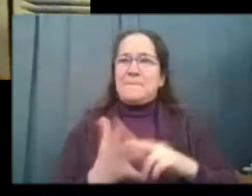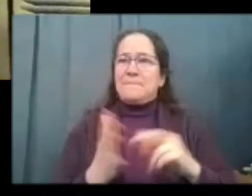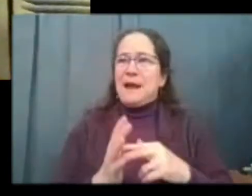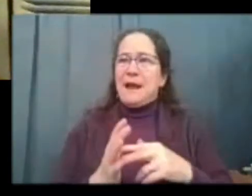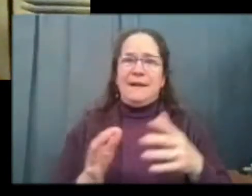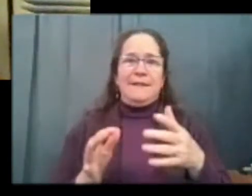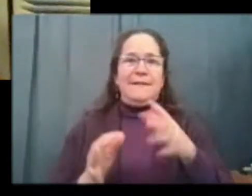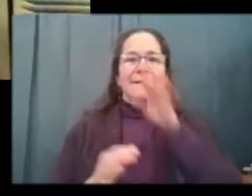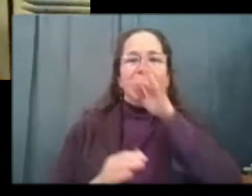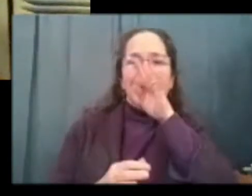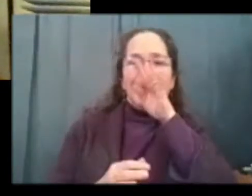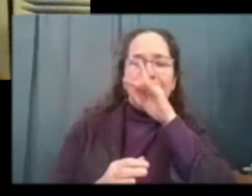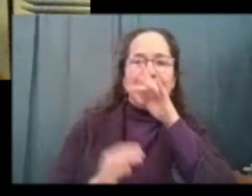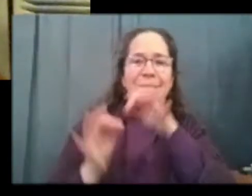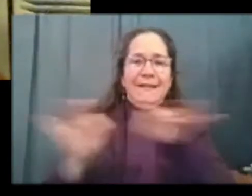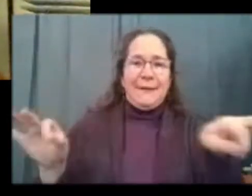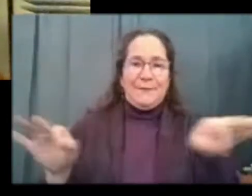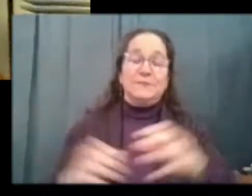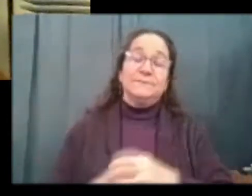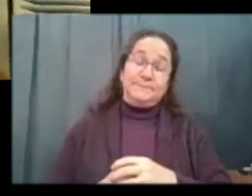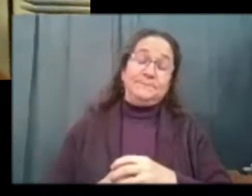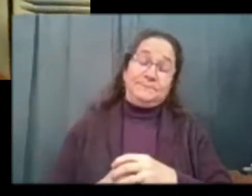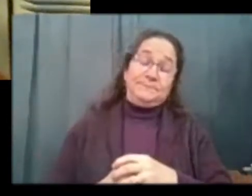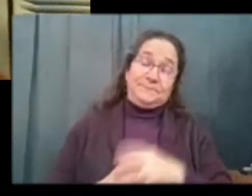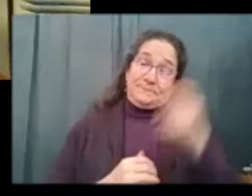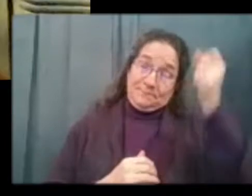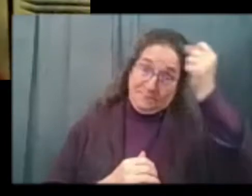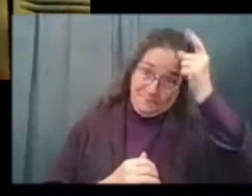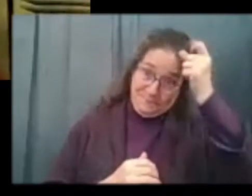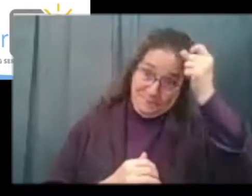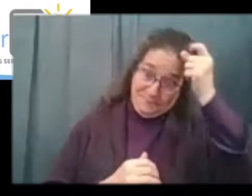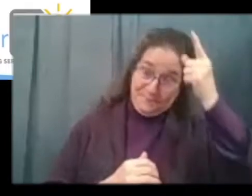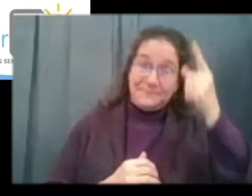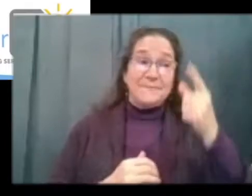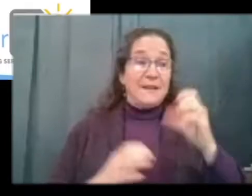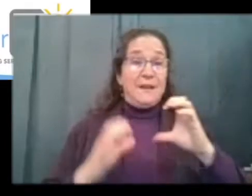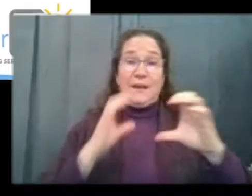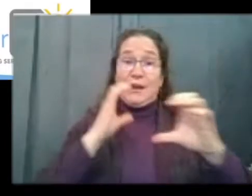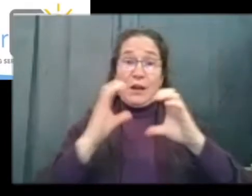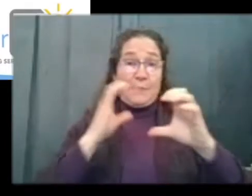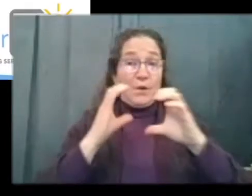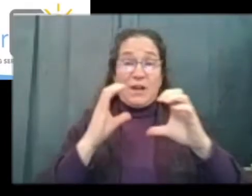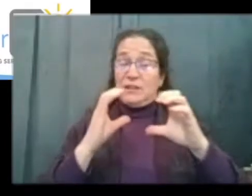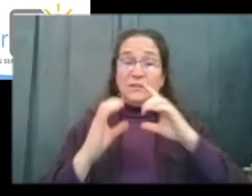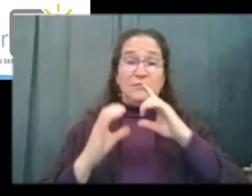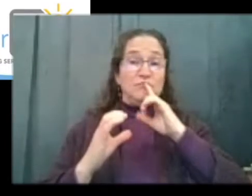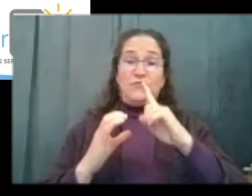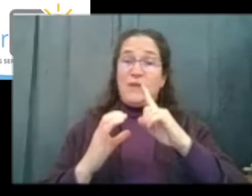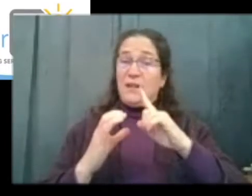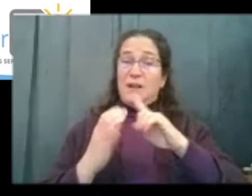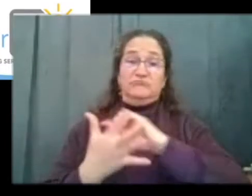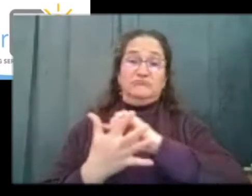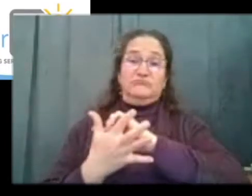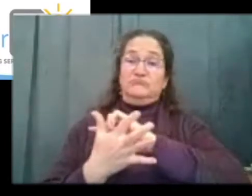verbal communication. But we have to acknowledge that communication is really expressed using many different modes as Abby